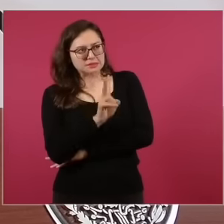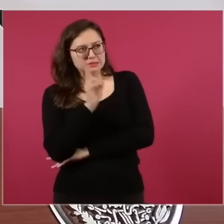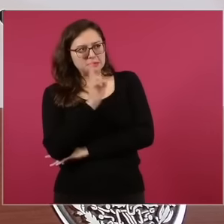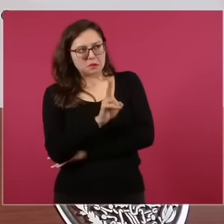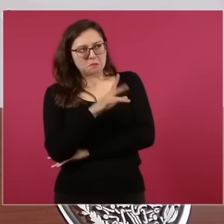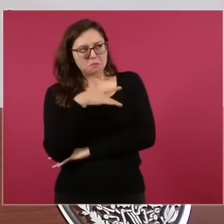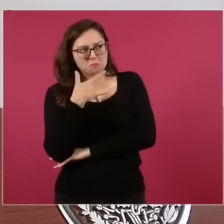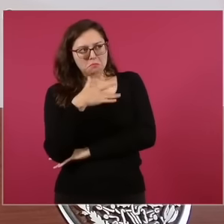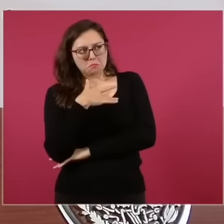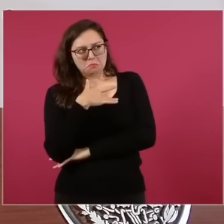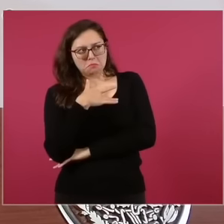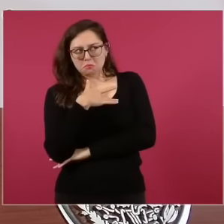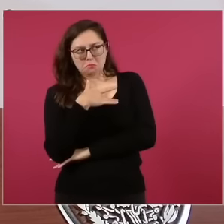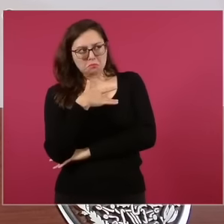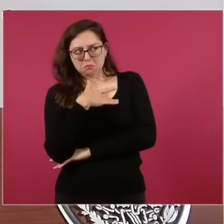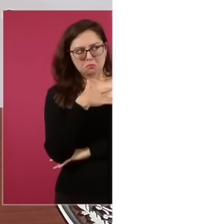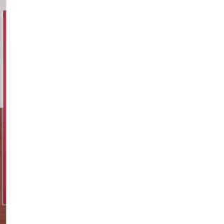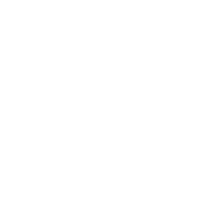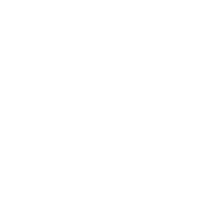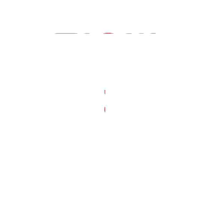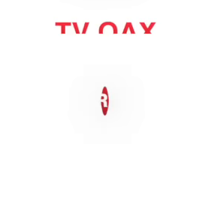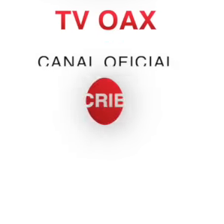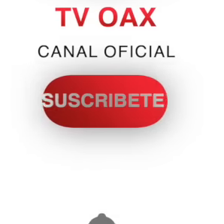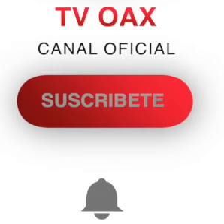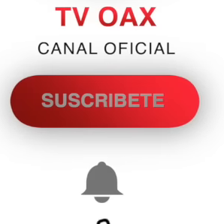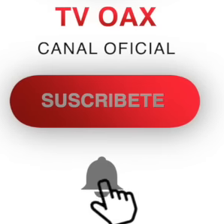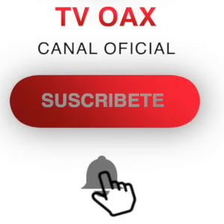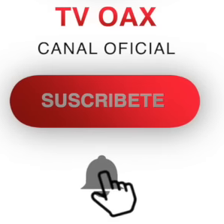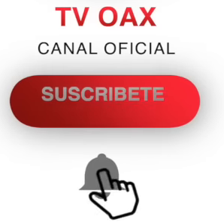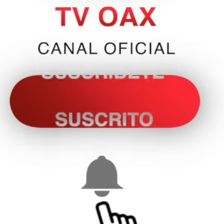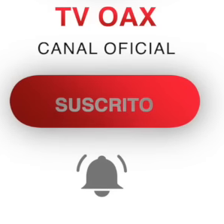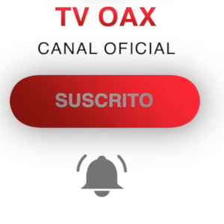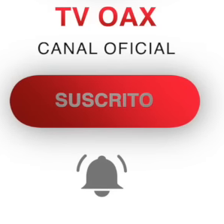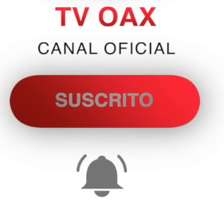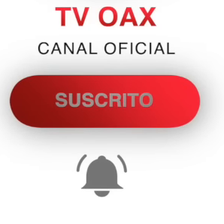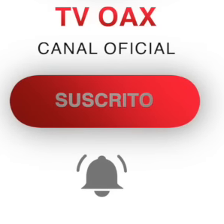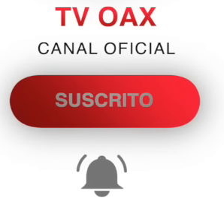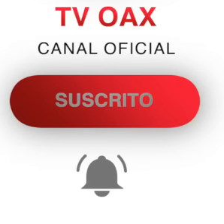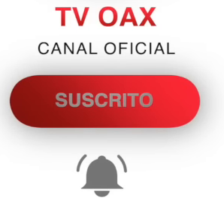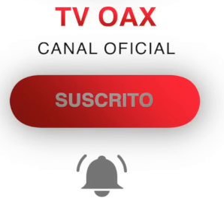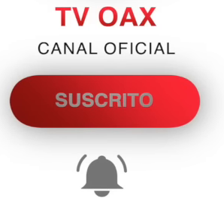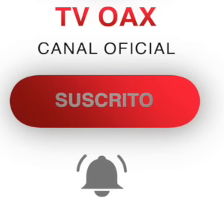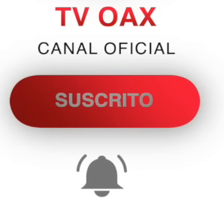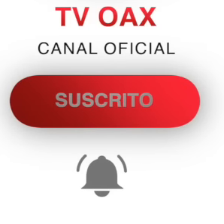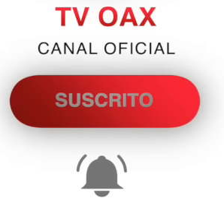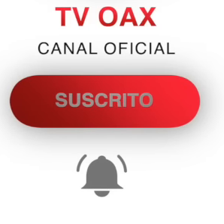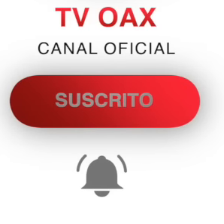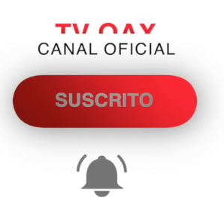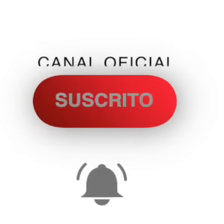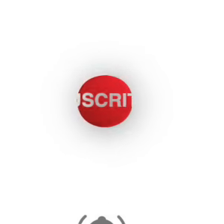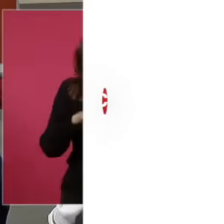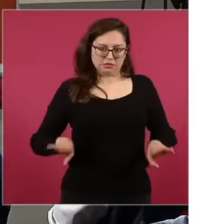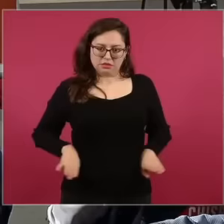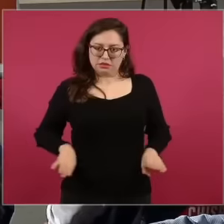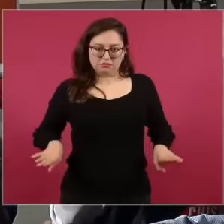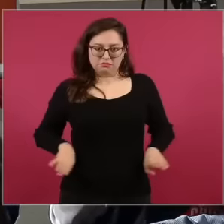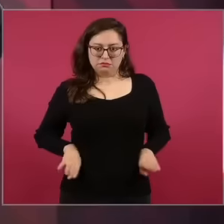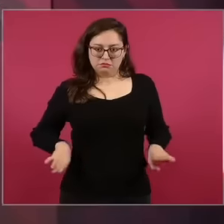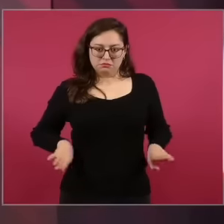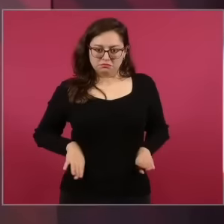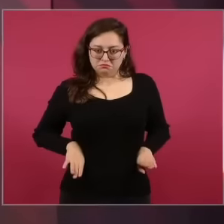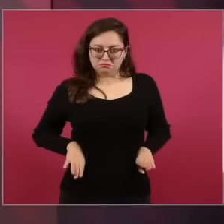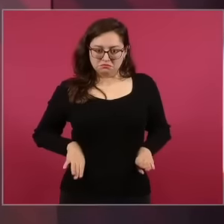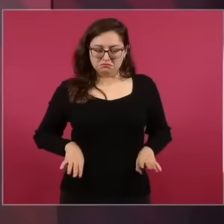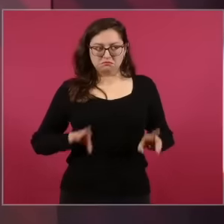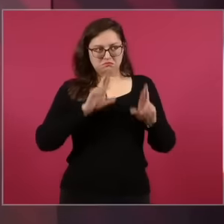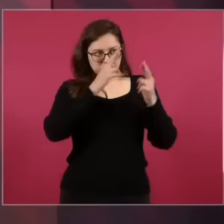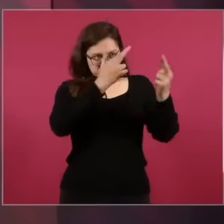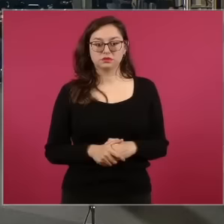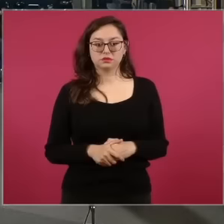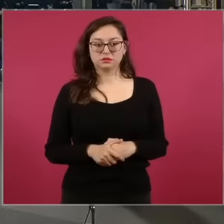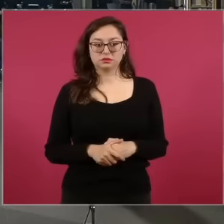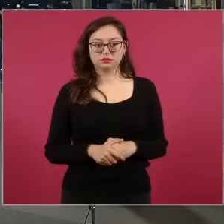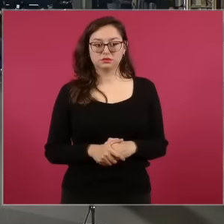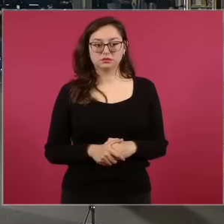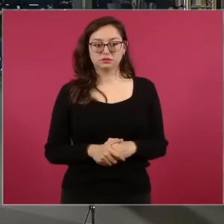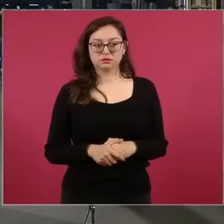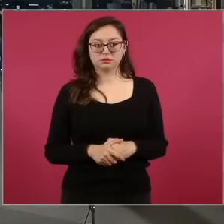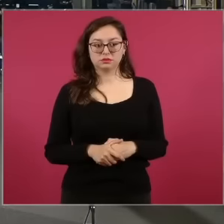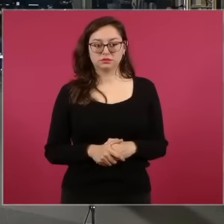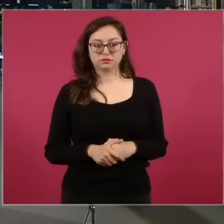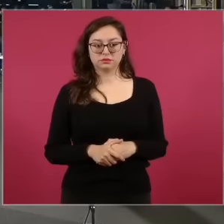it wasn't like that and I hope this policy of respect continues Thank you President good